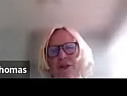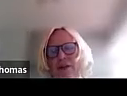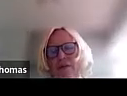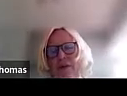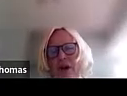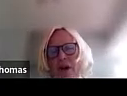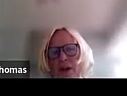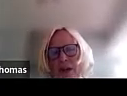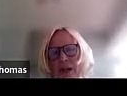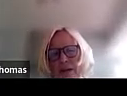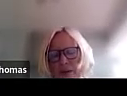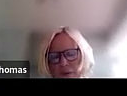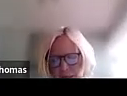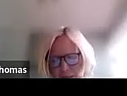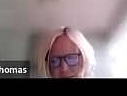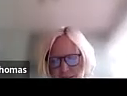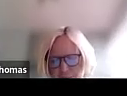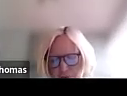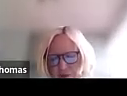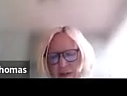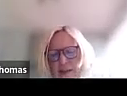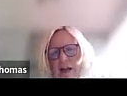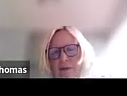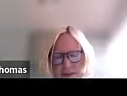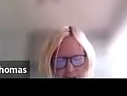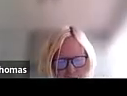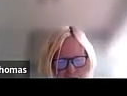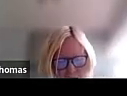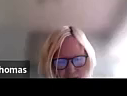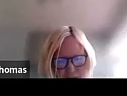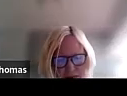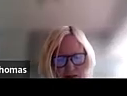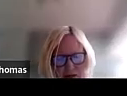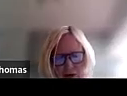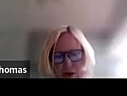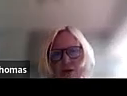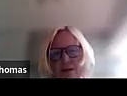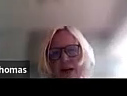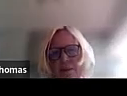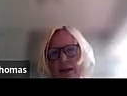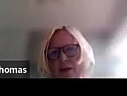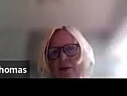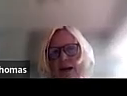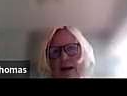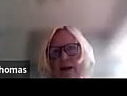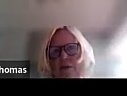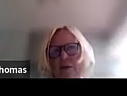managing all those other key competing priorities in life addictions, unstable mental health.